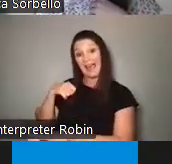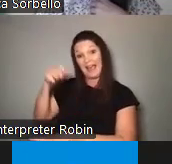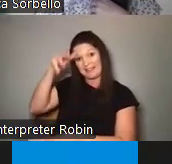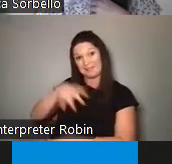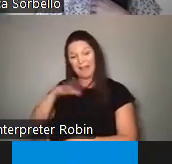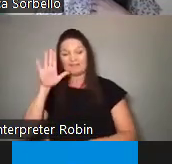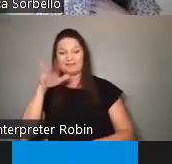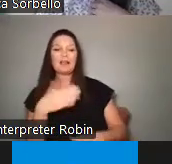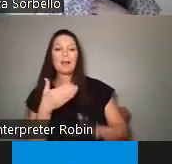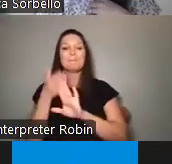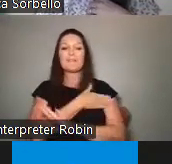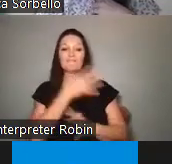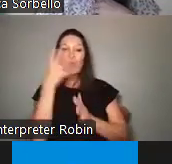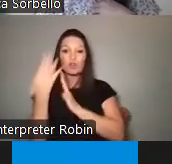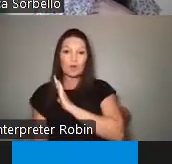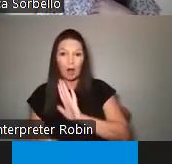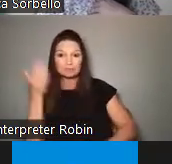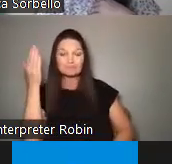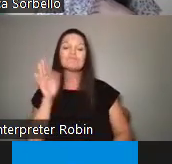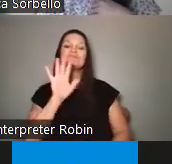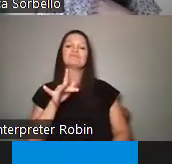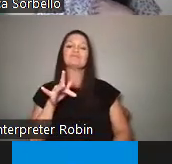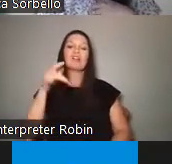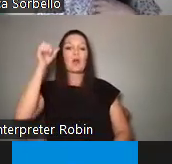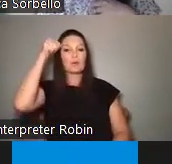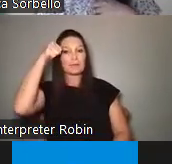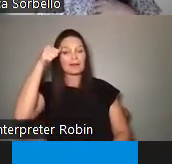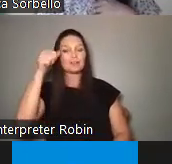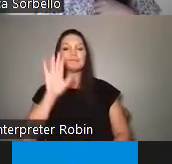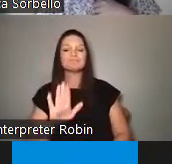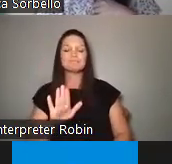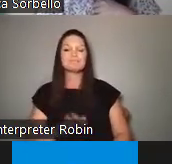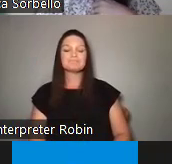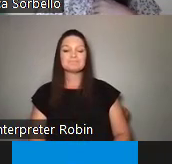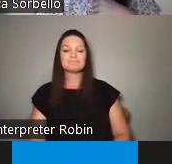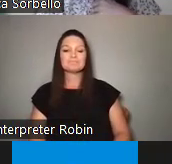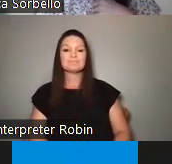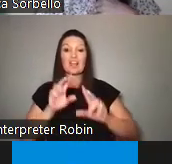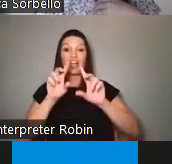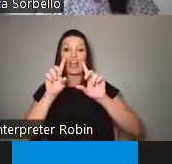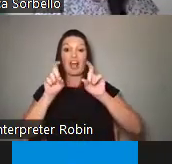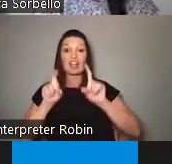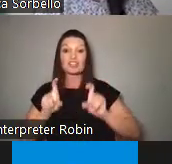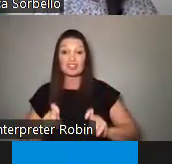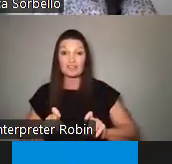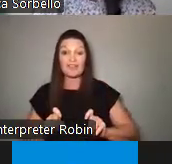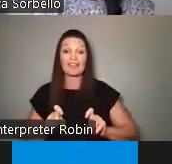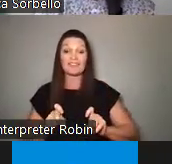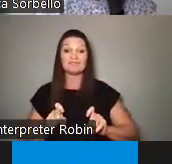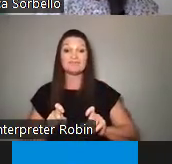that there is survey at the end of this webinar to help